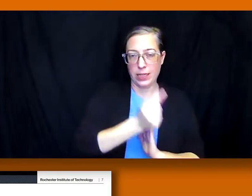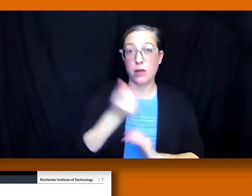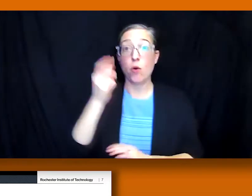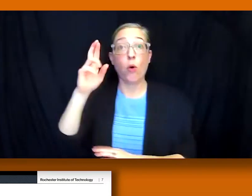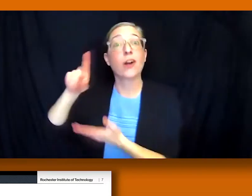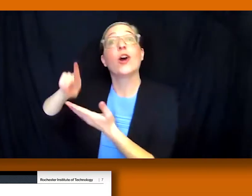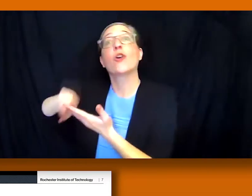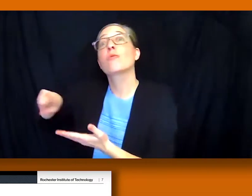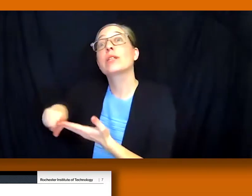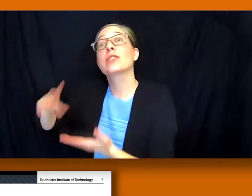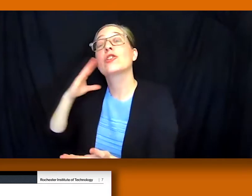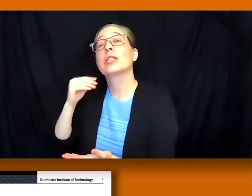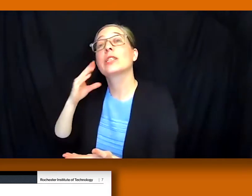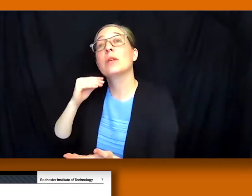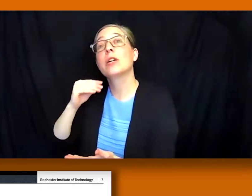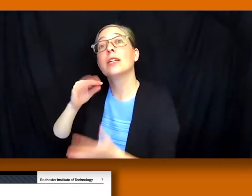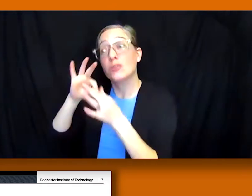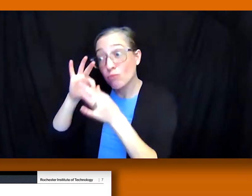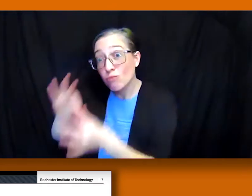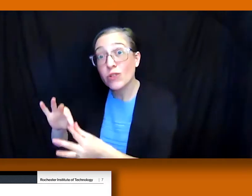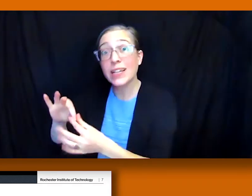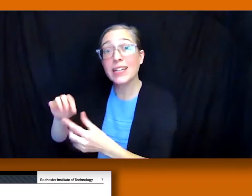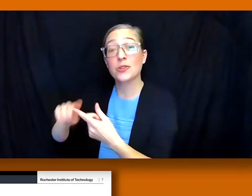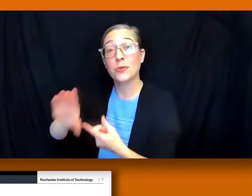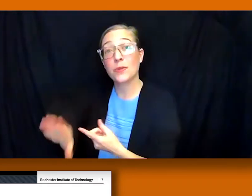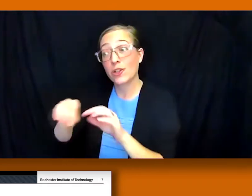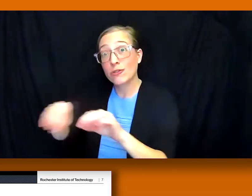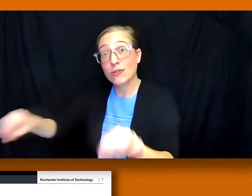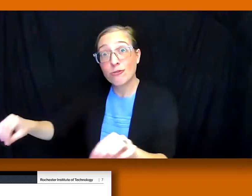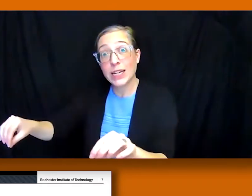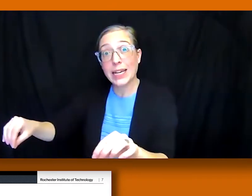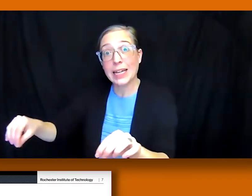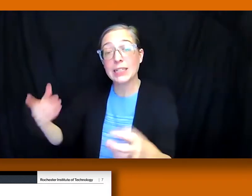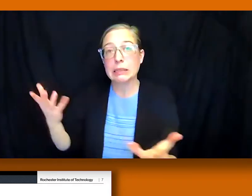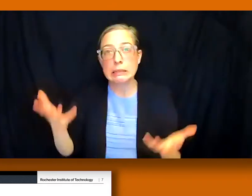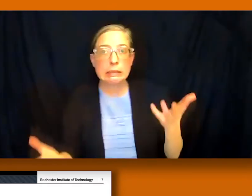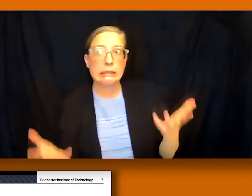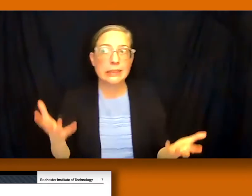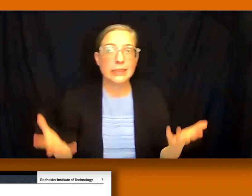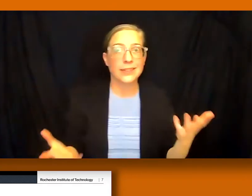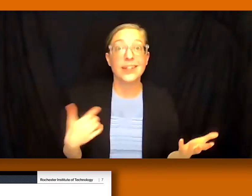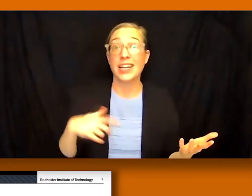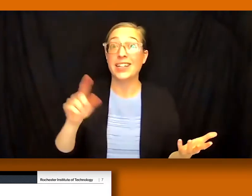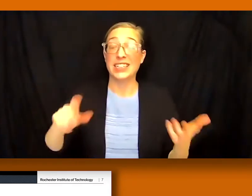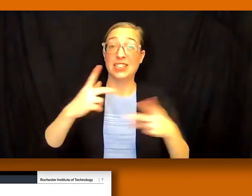that directly relates to their degree of study, which is often known